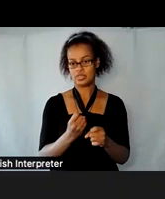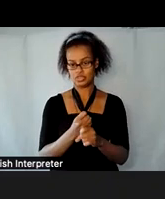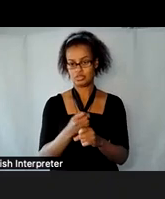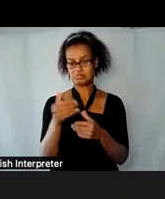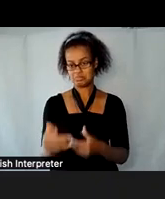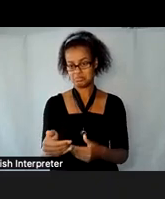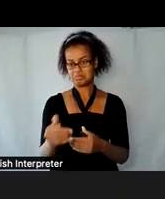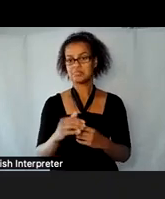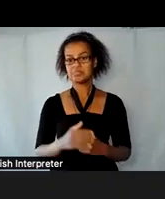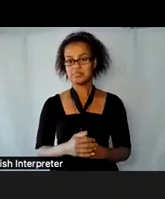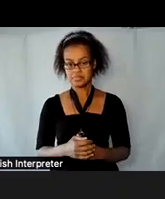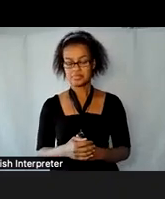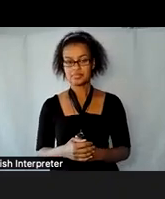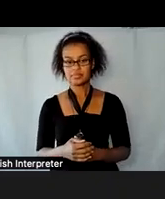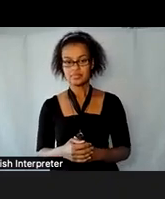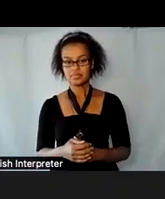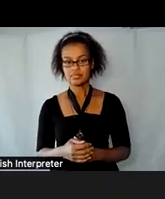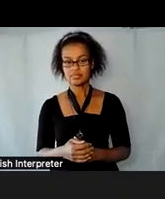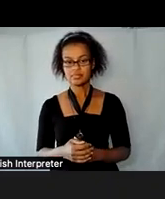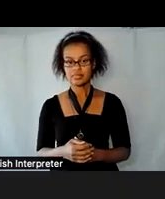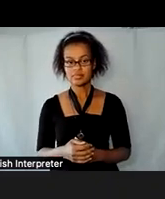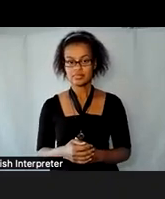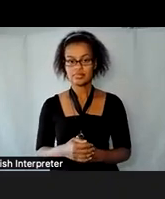Now, what kind of projects are eligible?